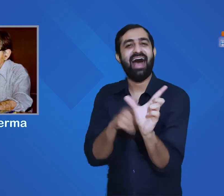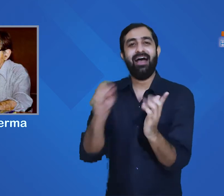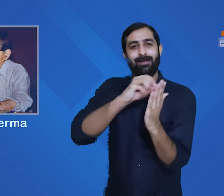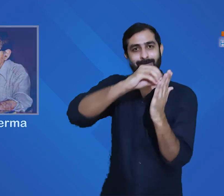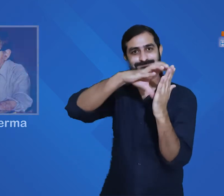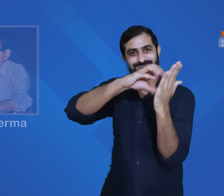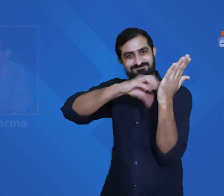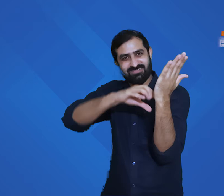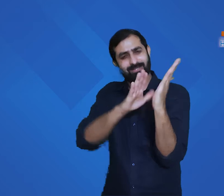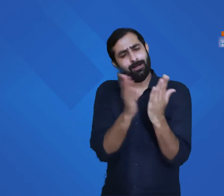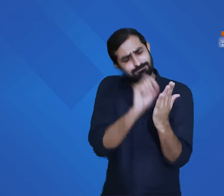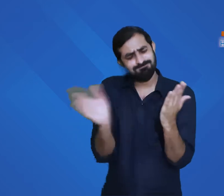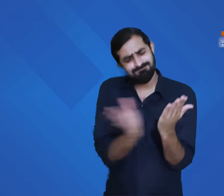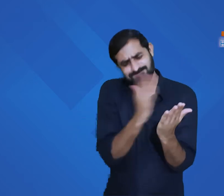which was written in Hindi.